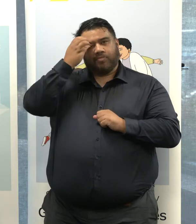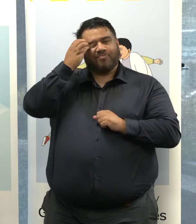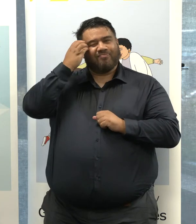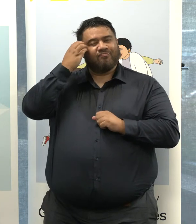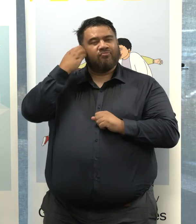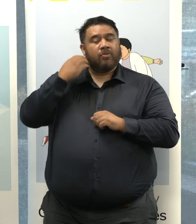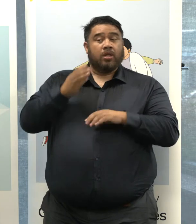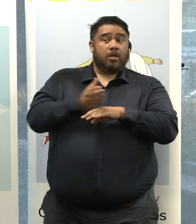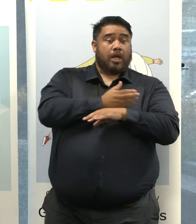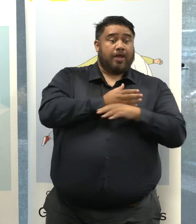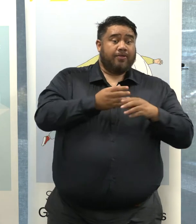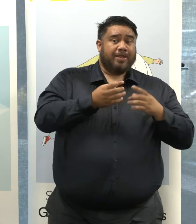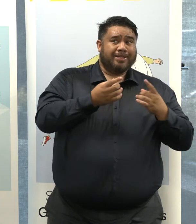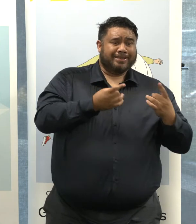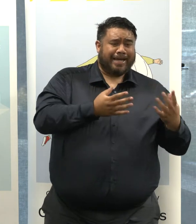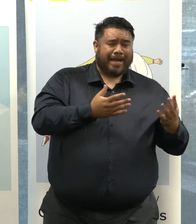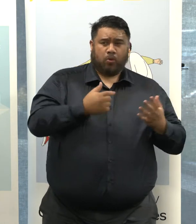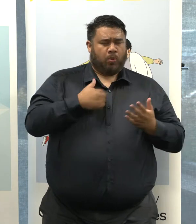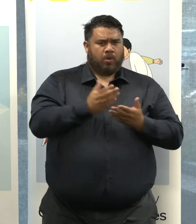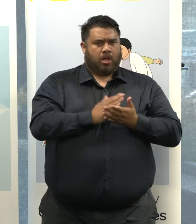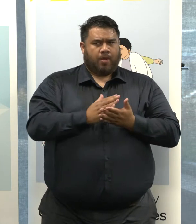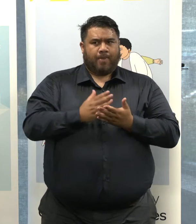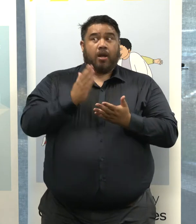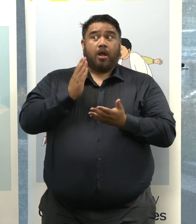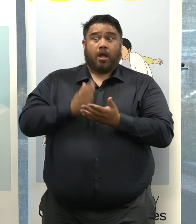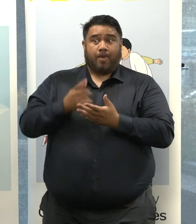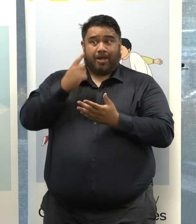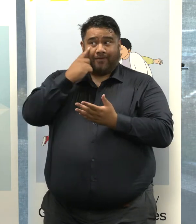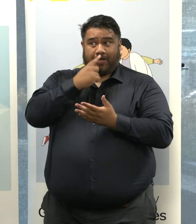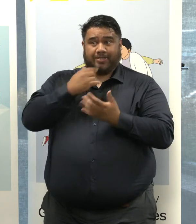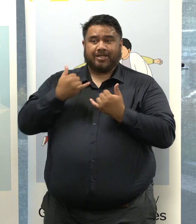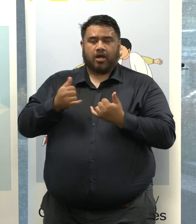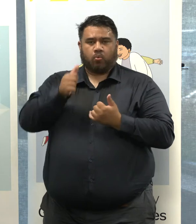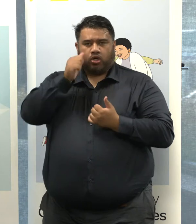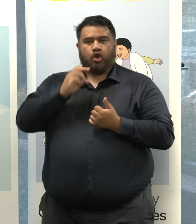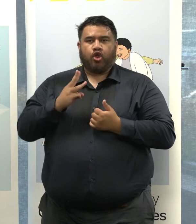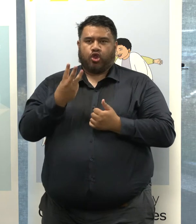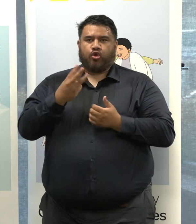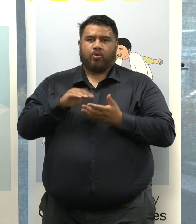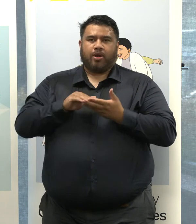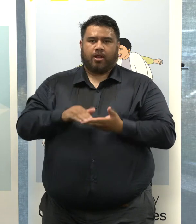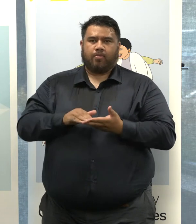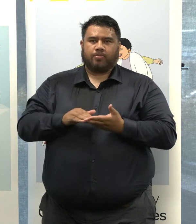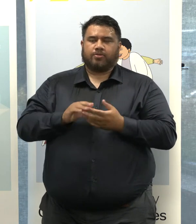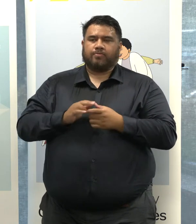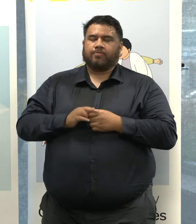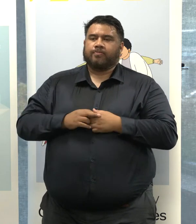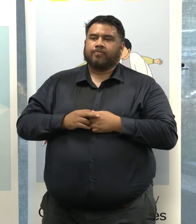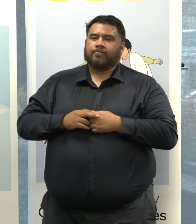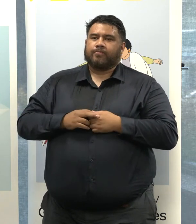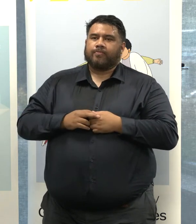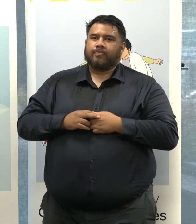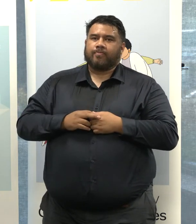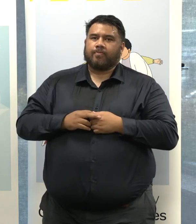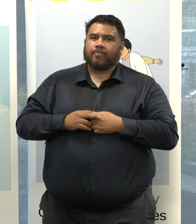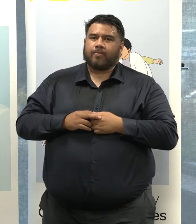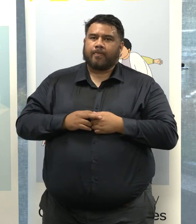place from Omicron. That was unclear early on. But that is definitely the cas.